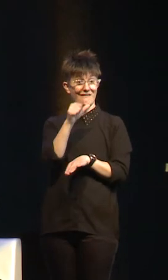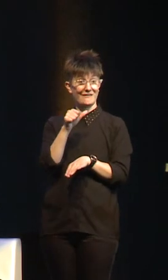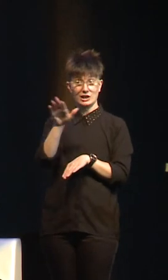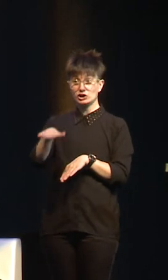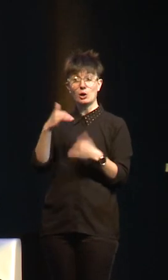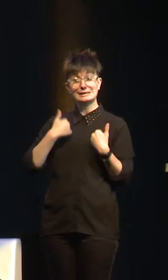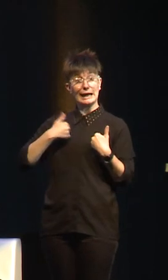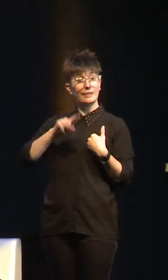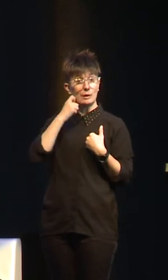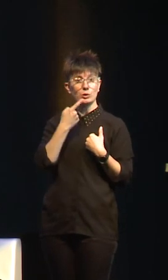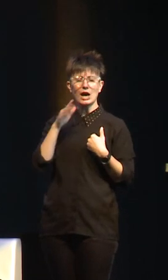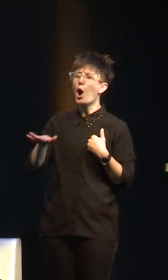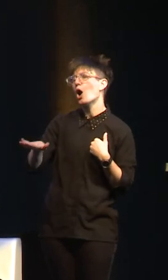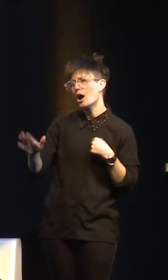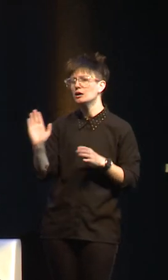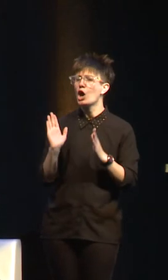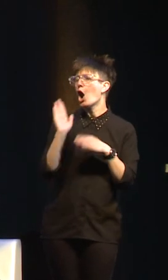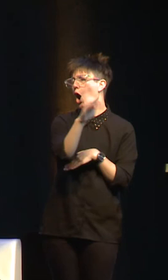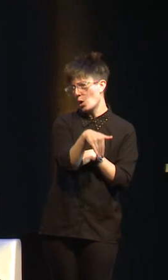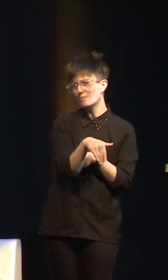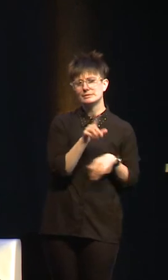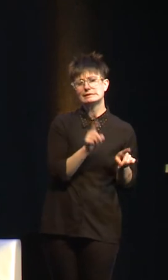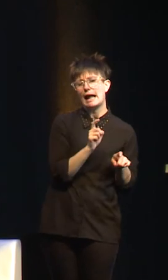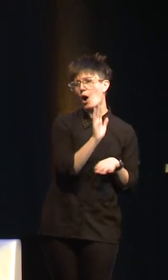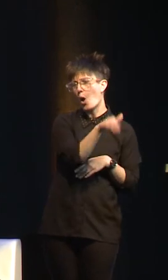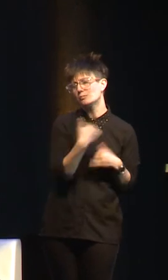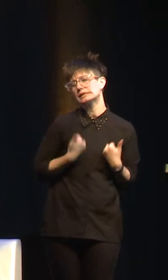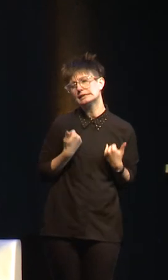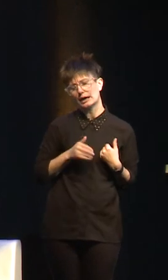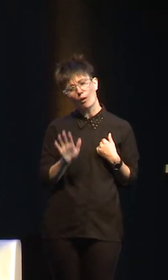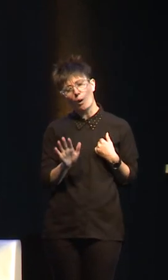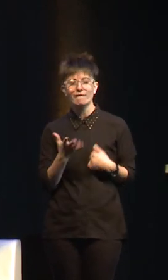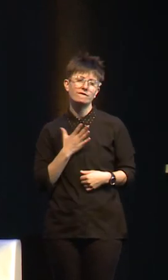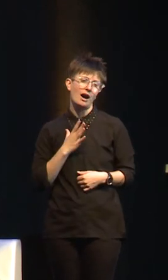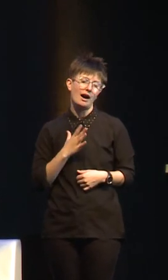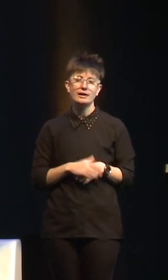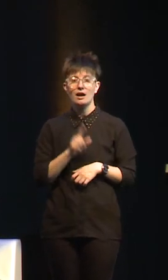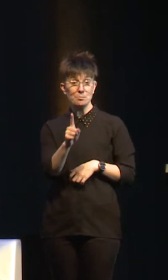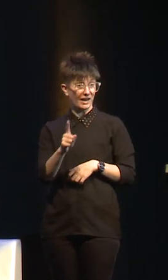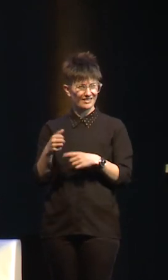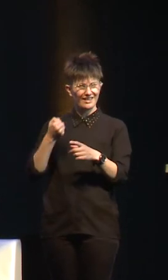should take a day off because you're sick, there's no problem’. Missing a day of school if you're sick but you know fighting for your future and the future of the planet that's